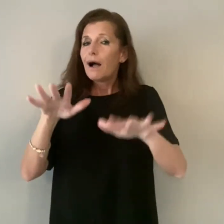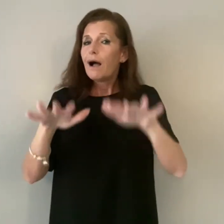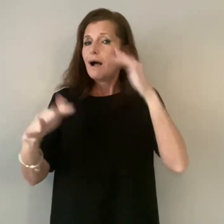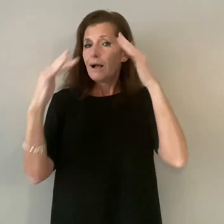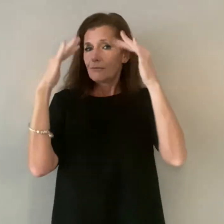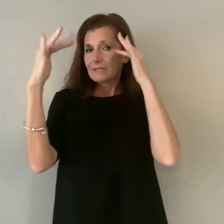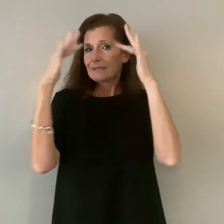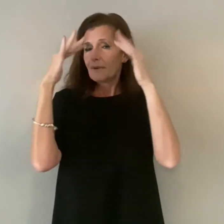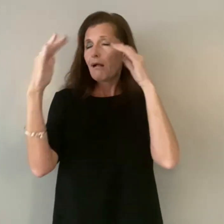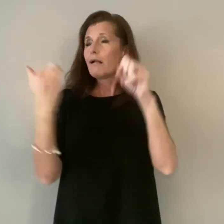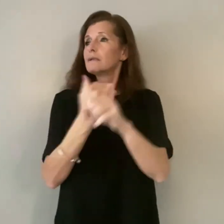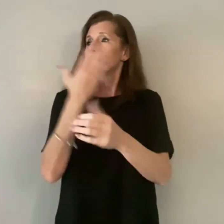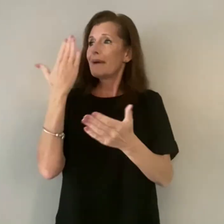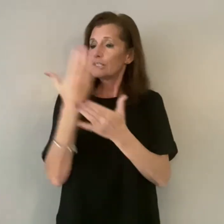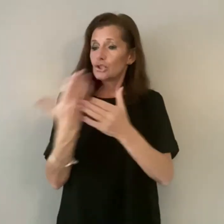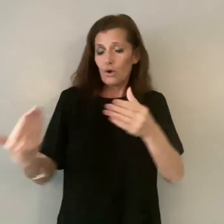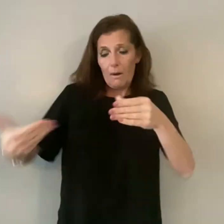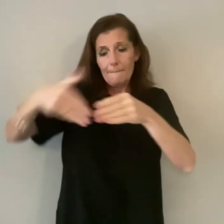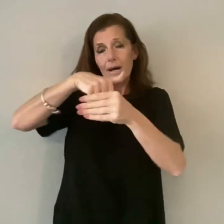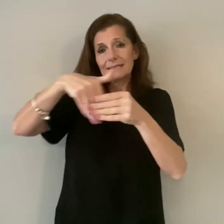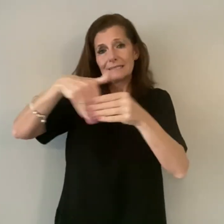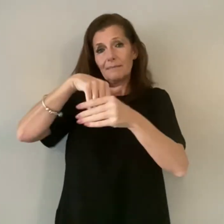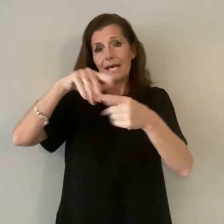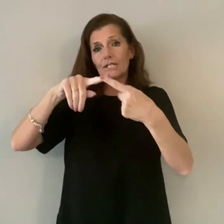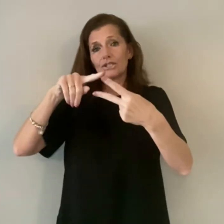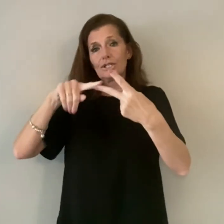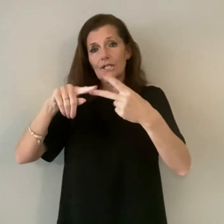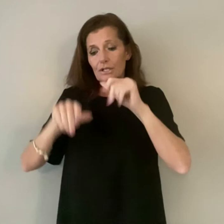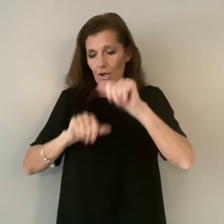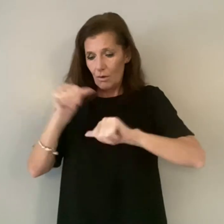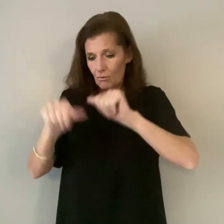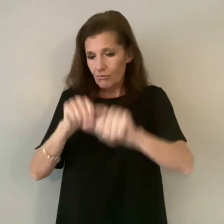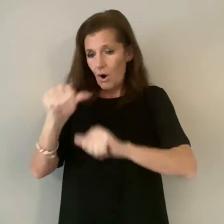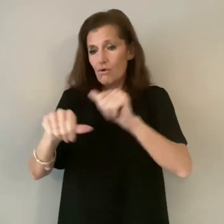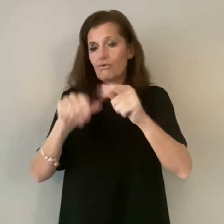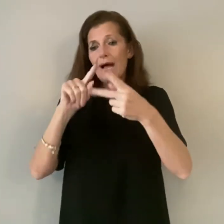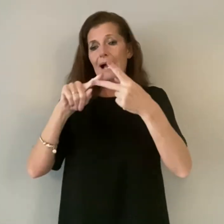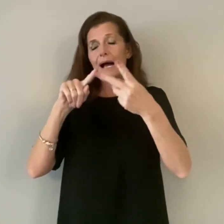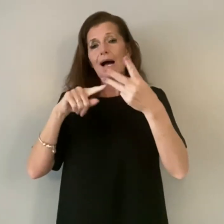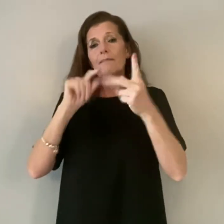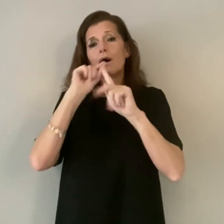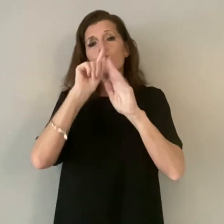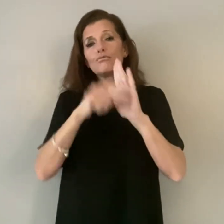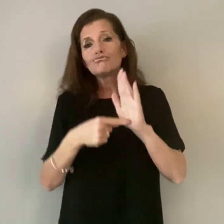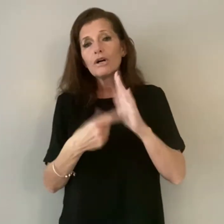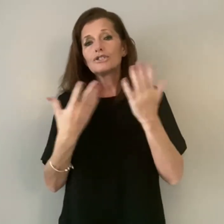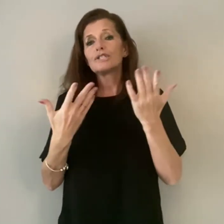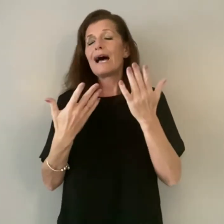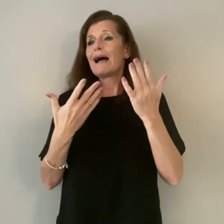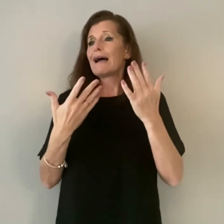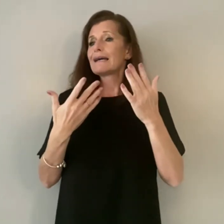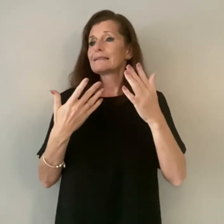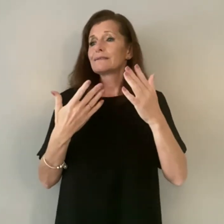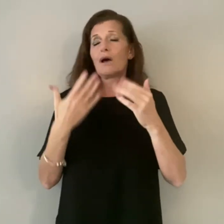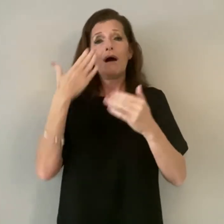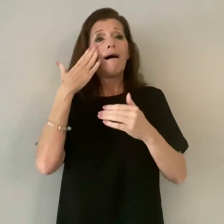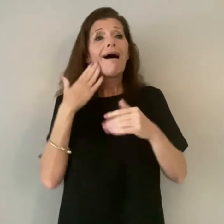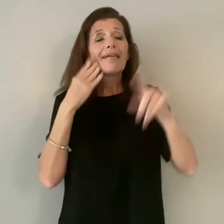I think around ensuring participation, our programs and projects reach those who are ethnically diverse